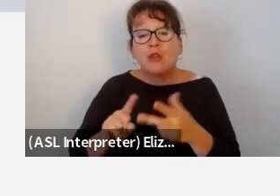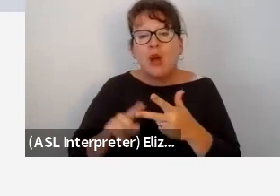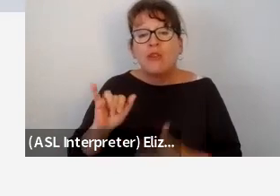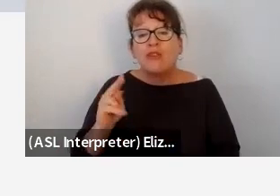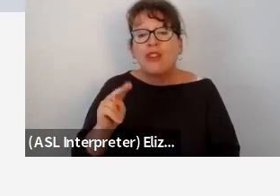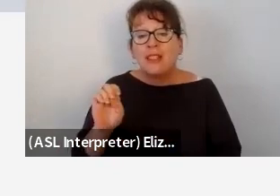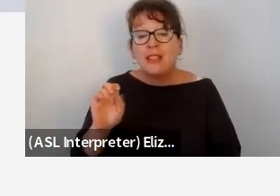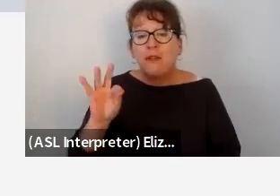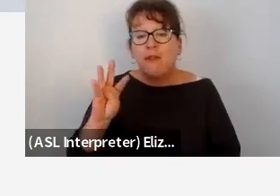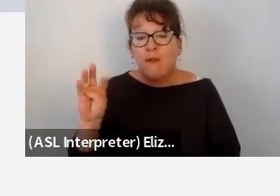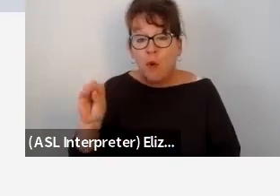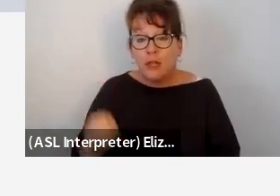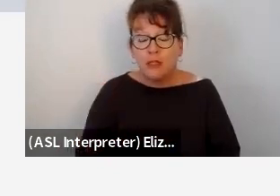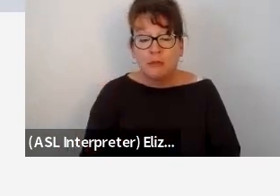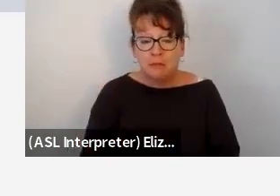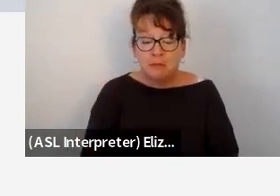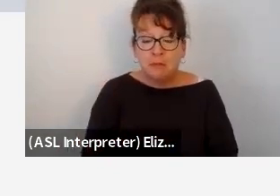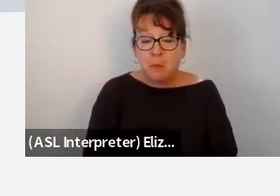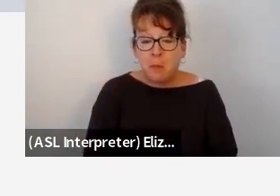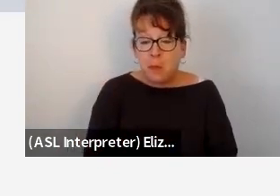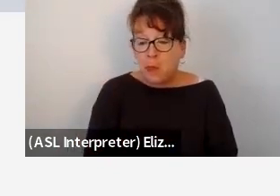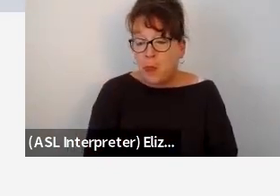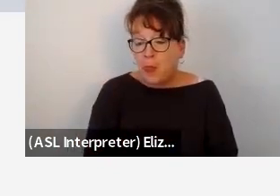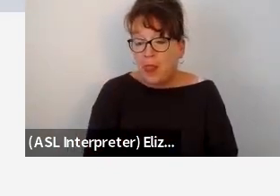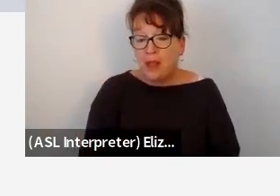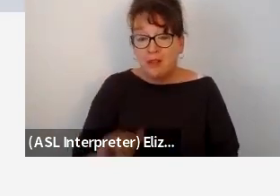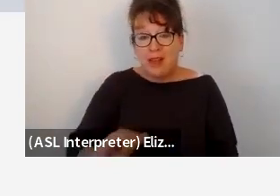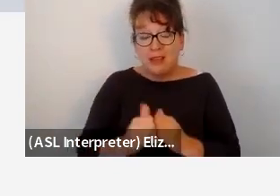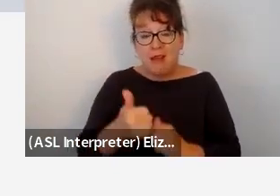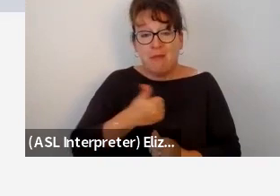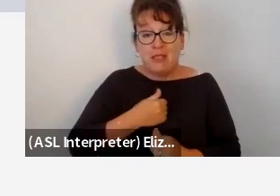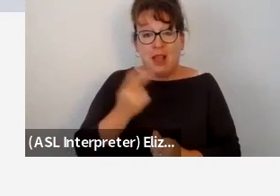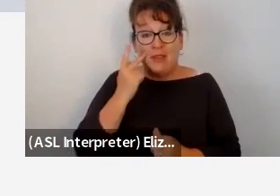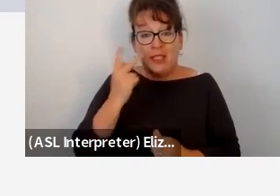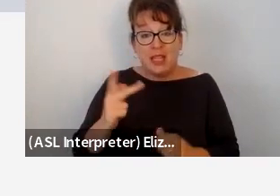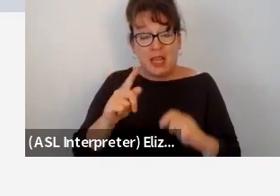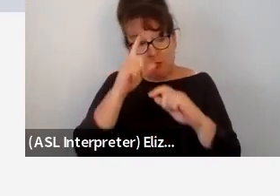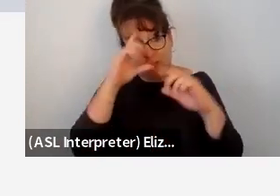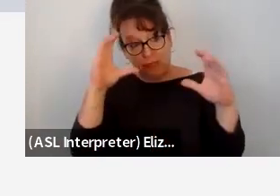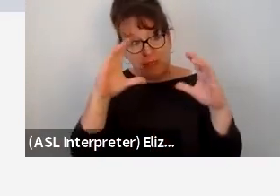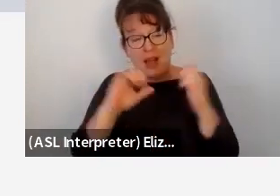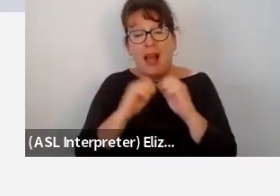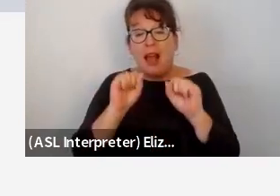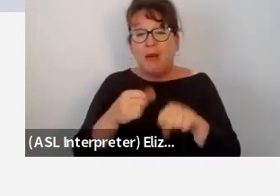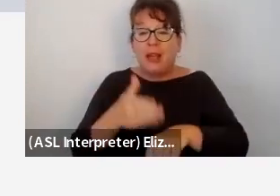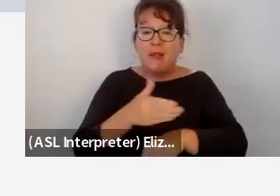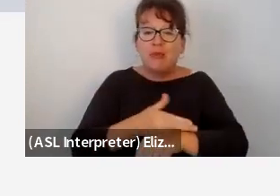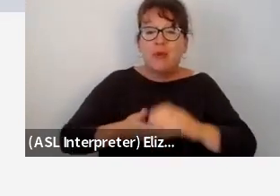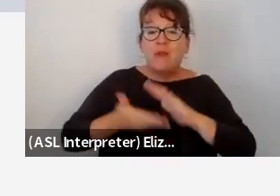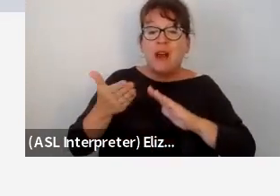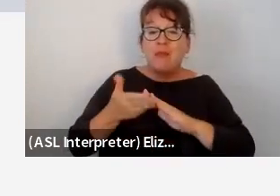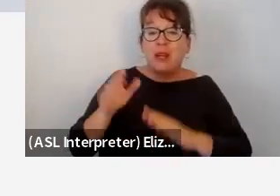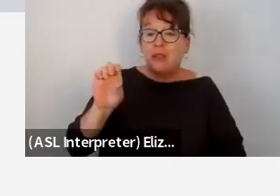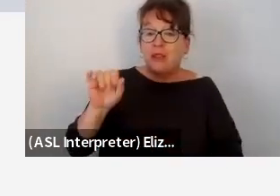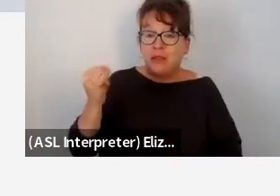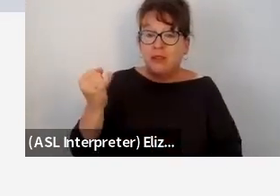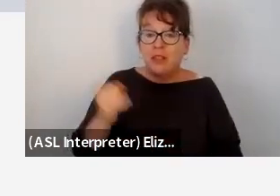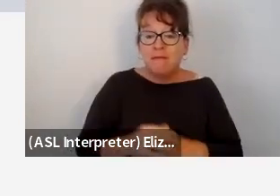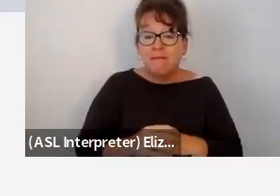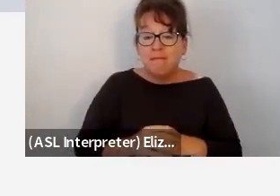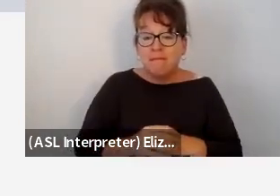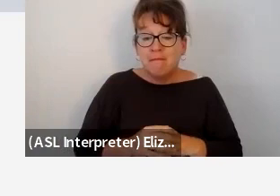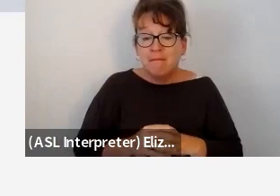And I'm seeing a question from Amanda Rutherford about sort of mapping